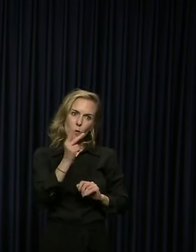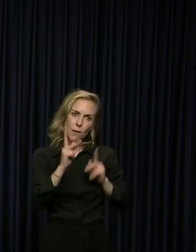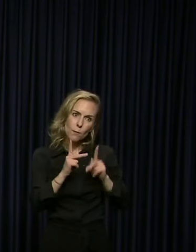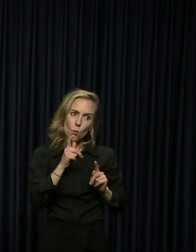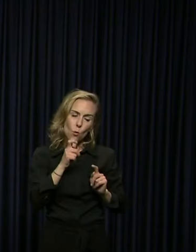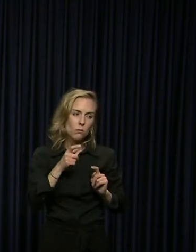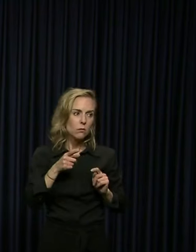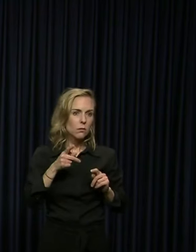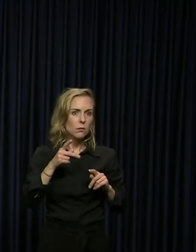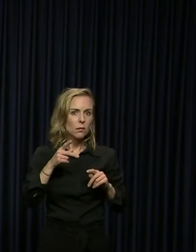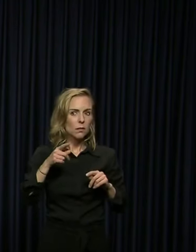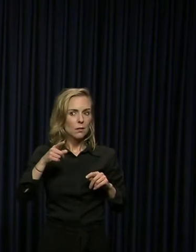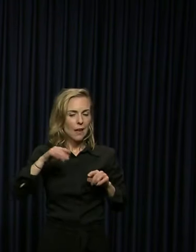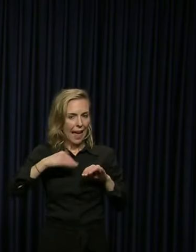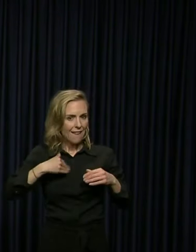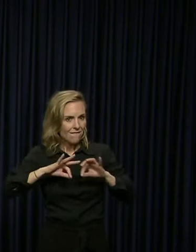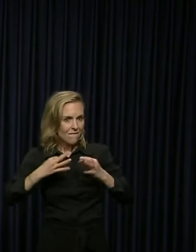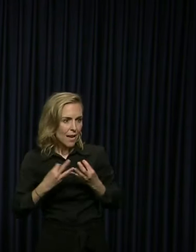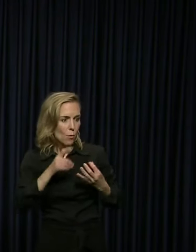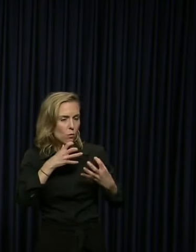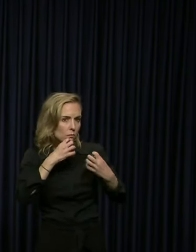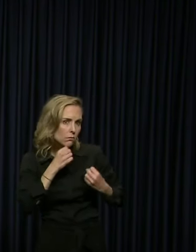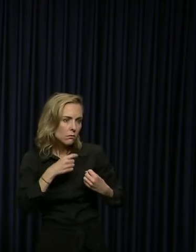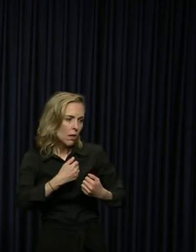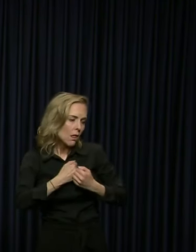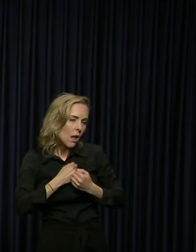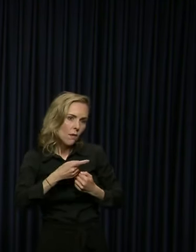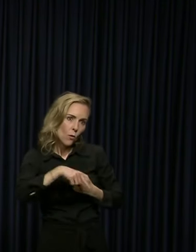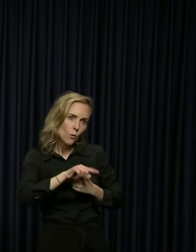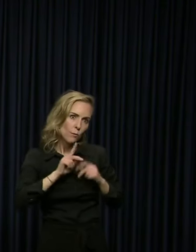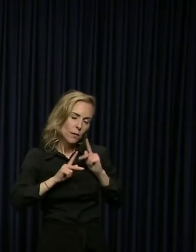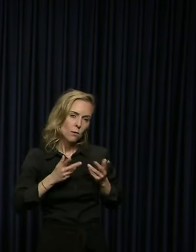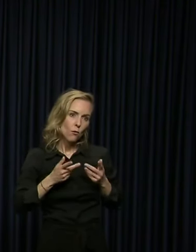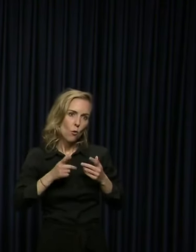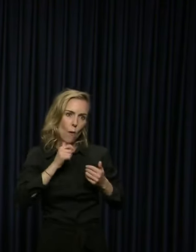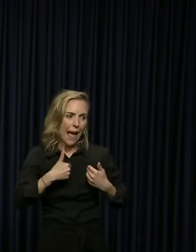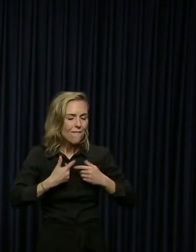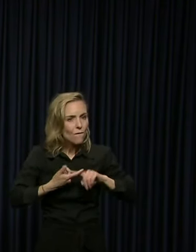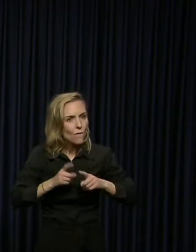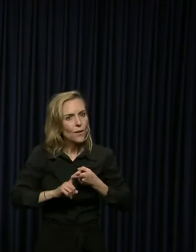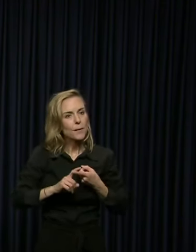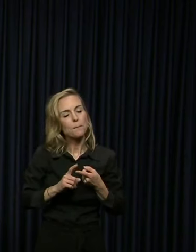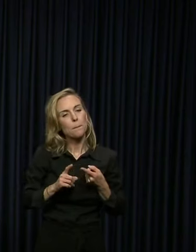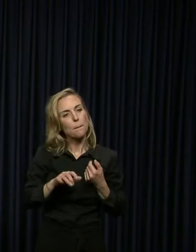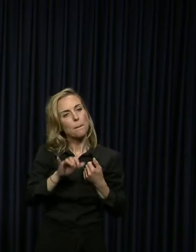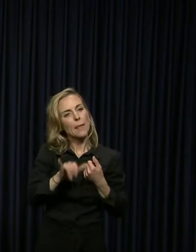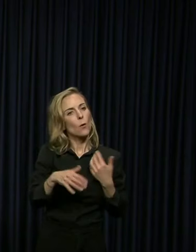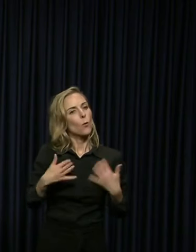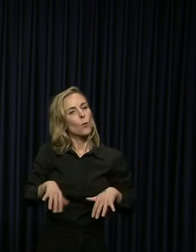STORY, AND AMANDA McLAREN